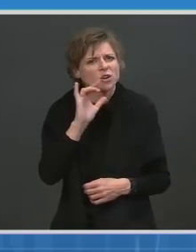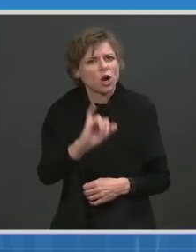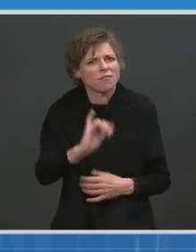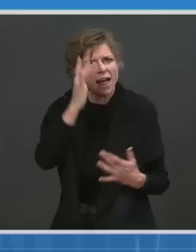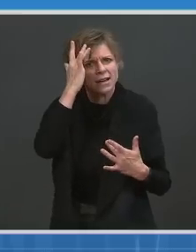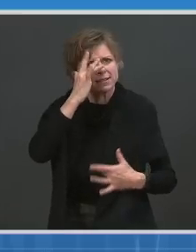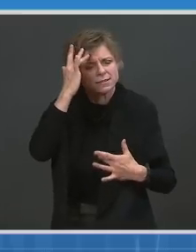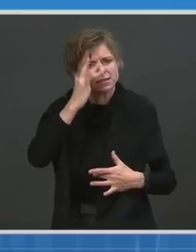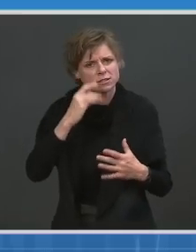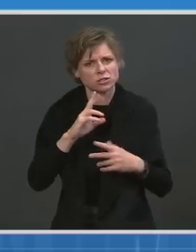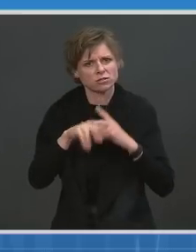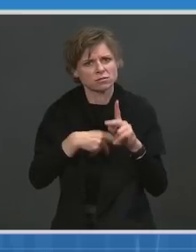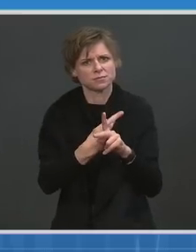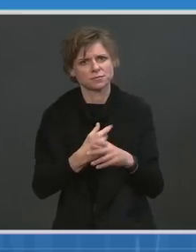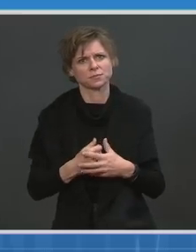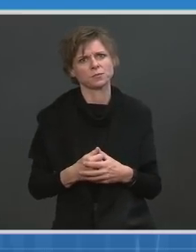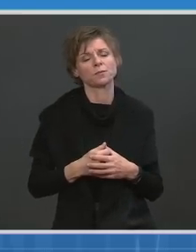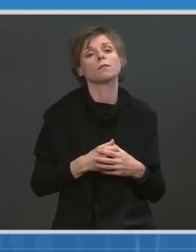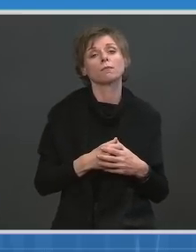In a couple of UK studies, this one,